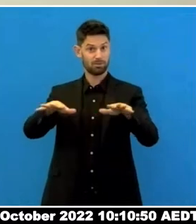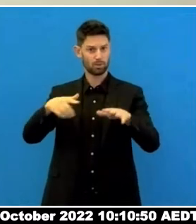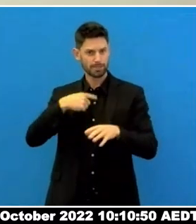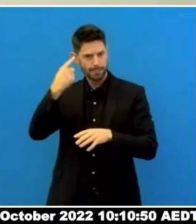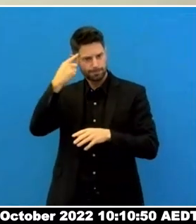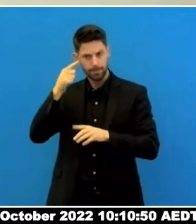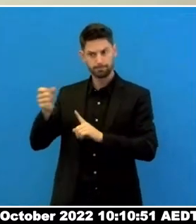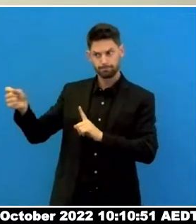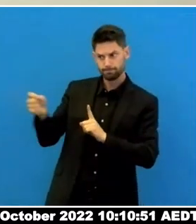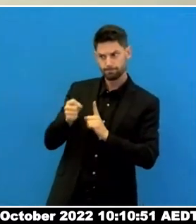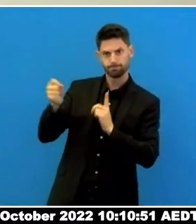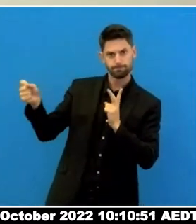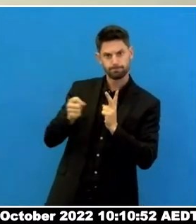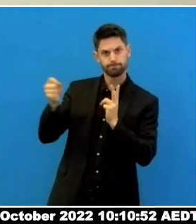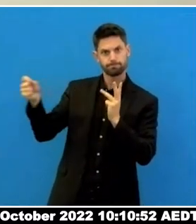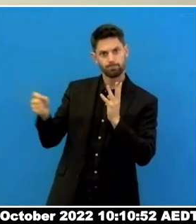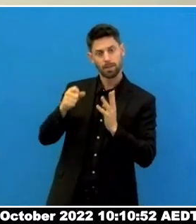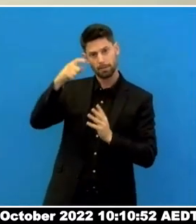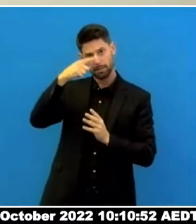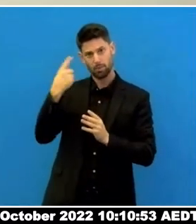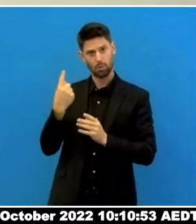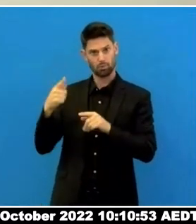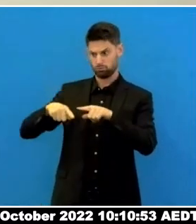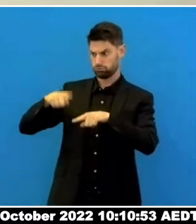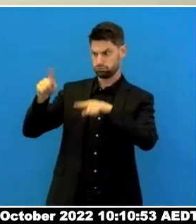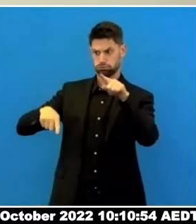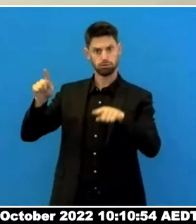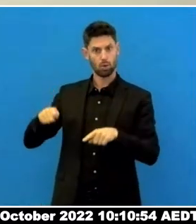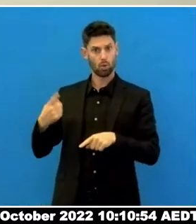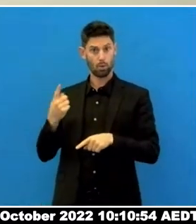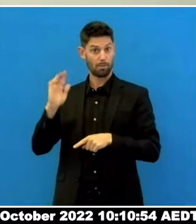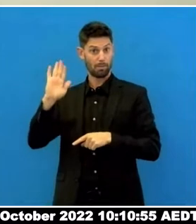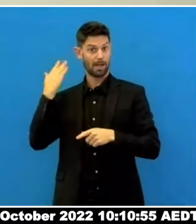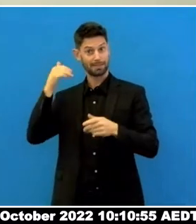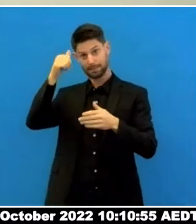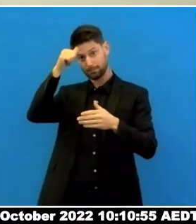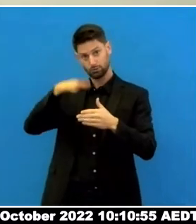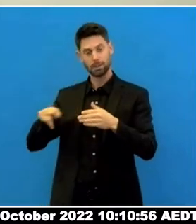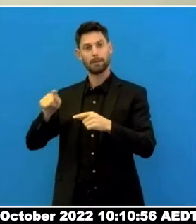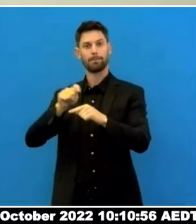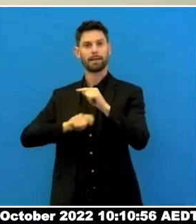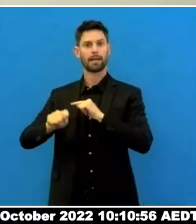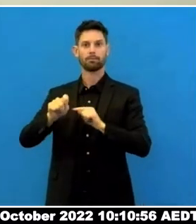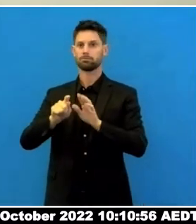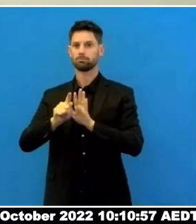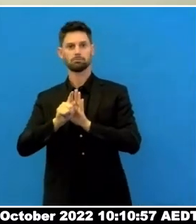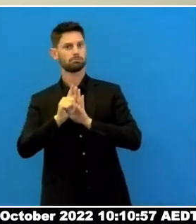with diverse experiences of racism and discrimination, including ambassadors with disability from culturally